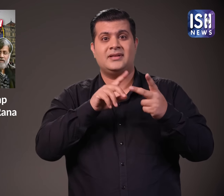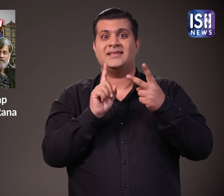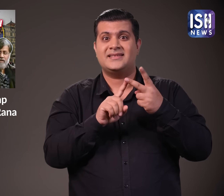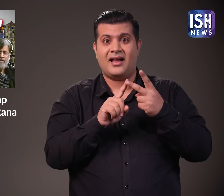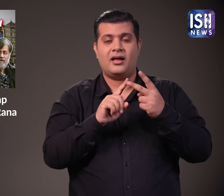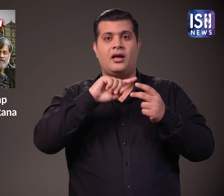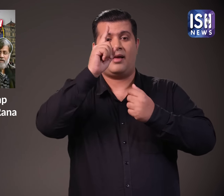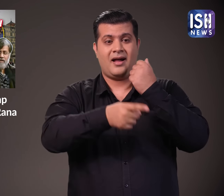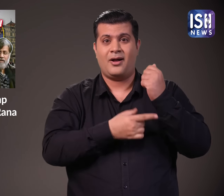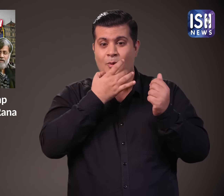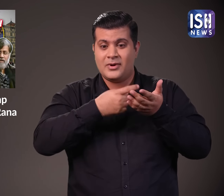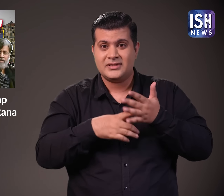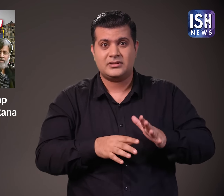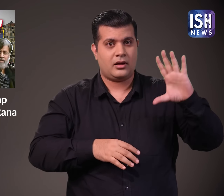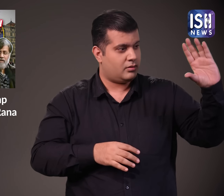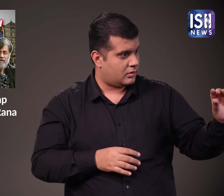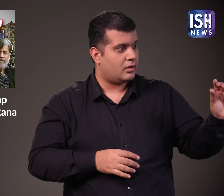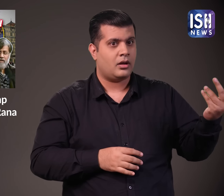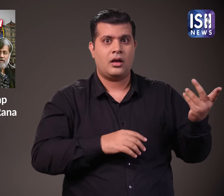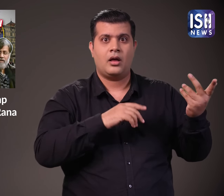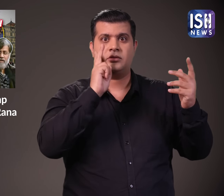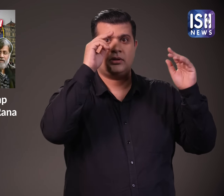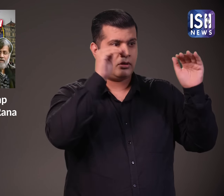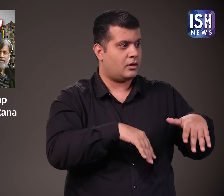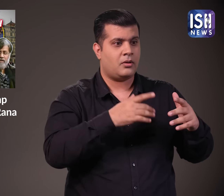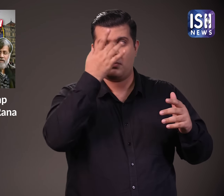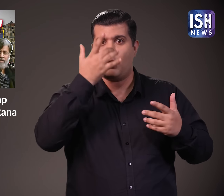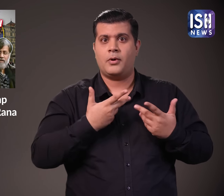Many of their retirement funds also decreased.